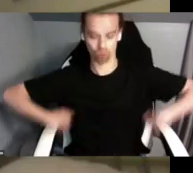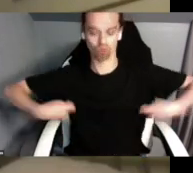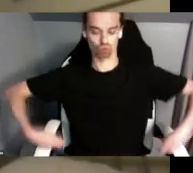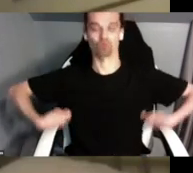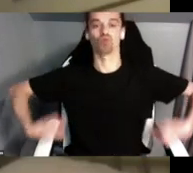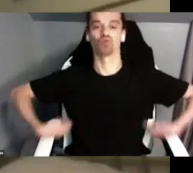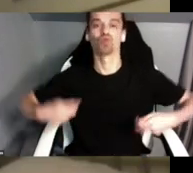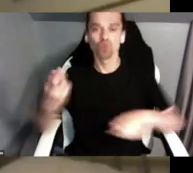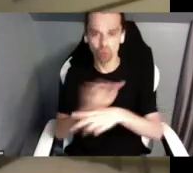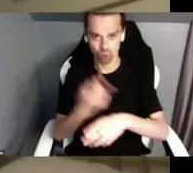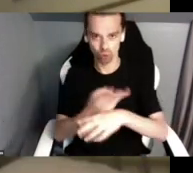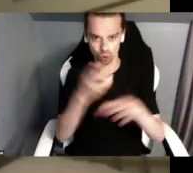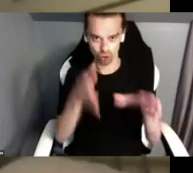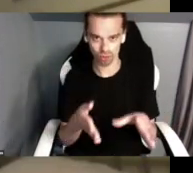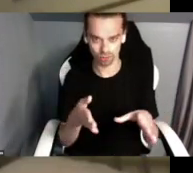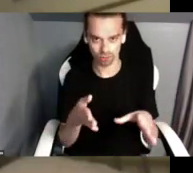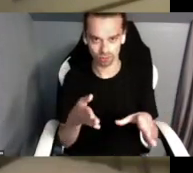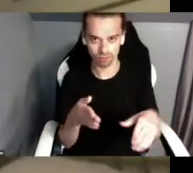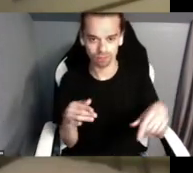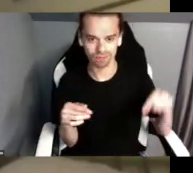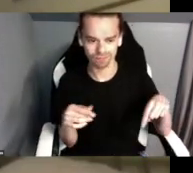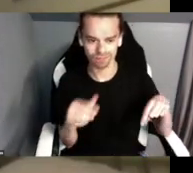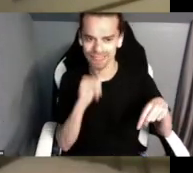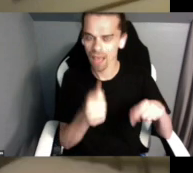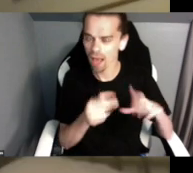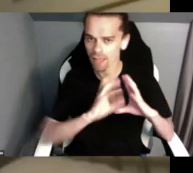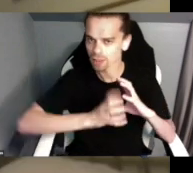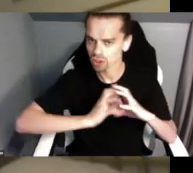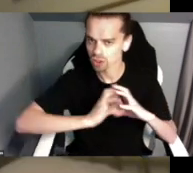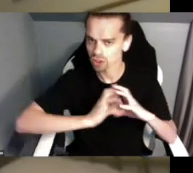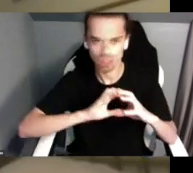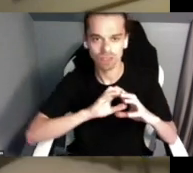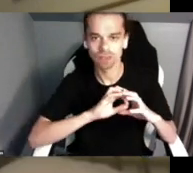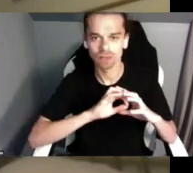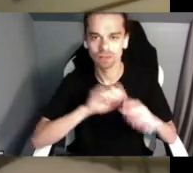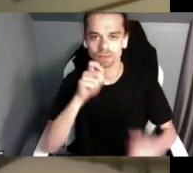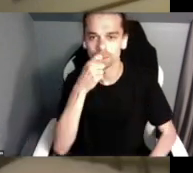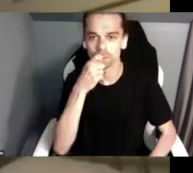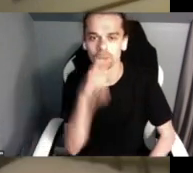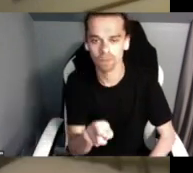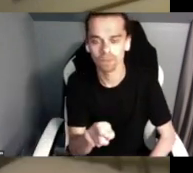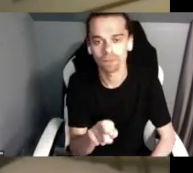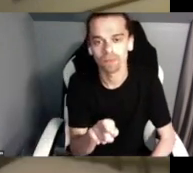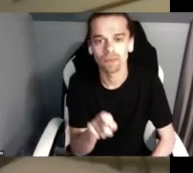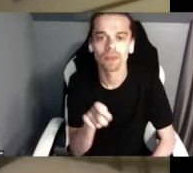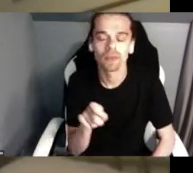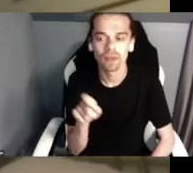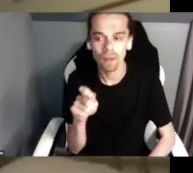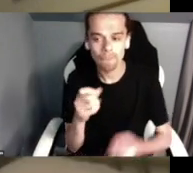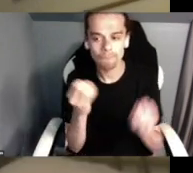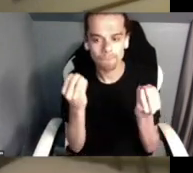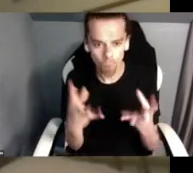and it wasn't intersectional at all, and the voices of multi marginalized people with